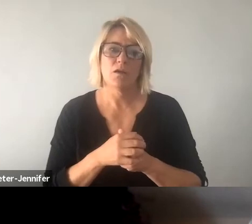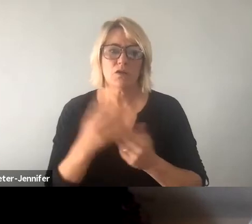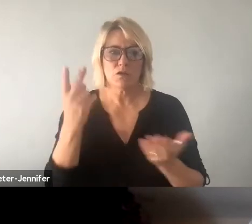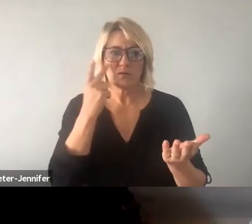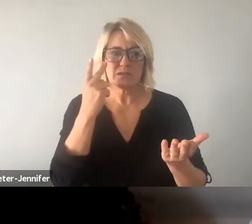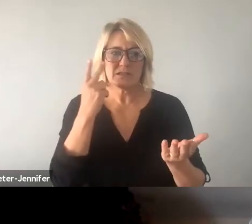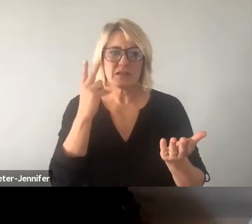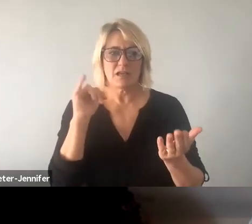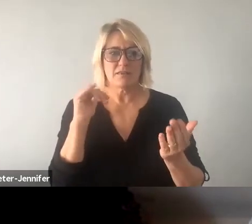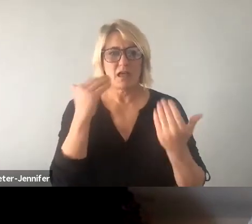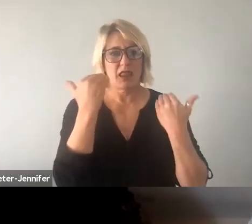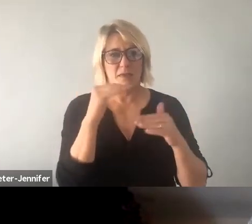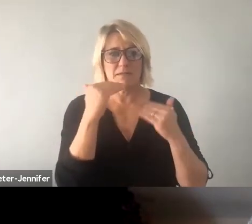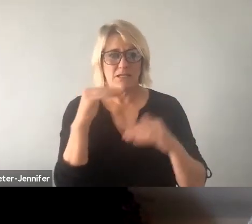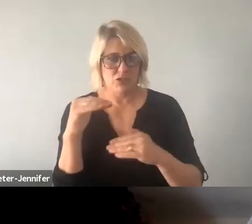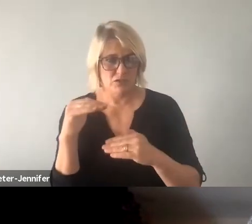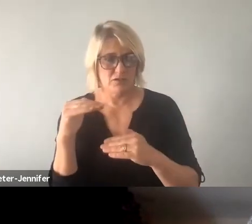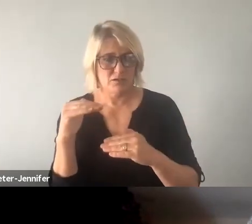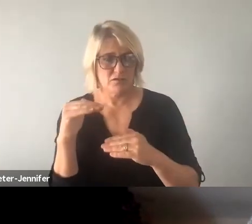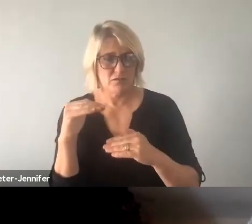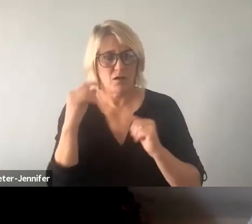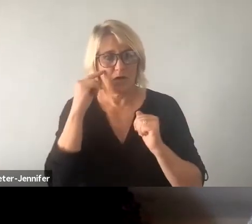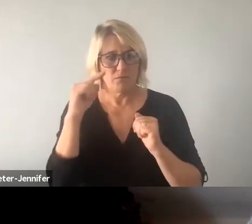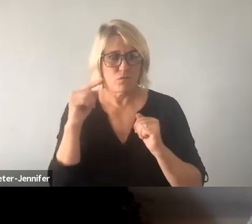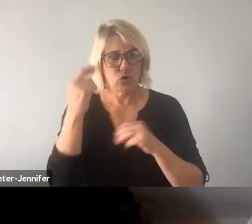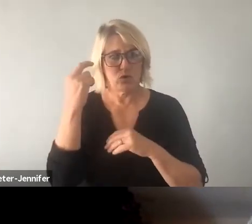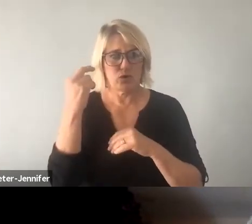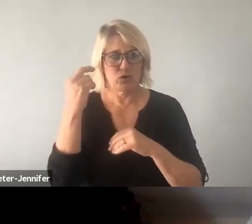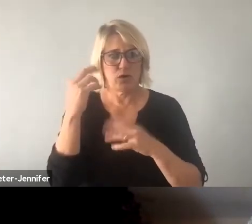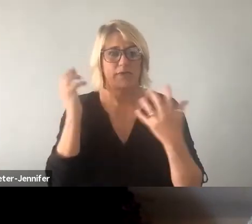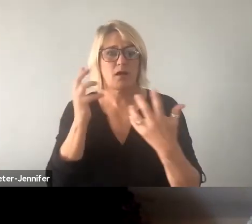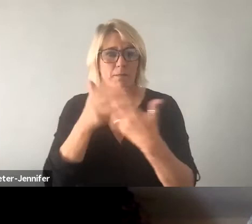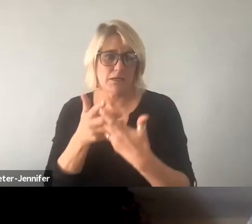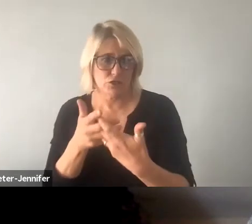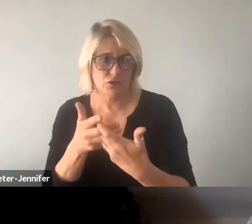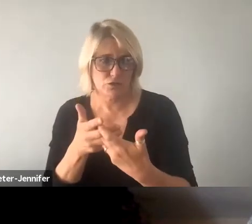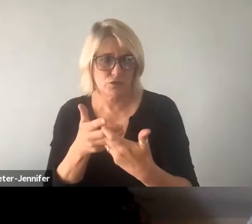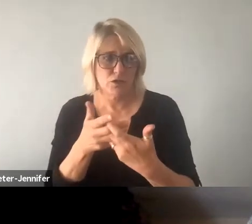COVID. Slide number 6, please.